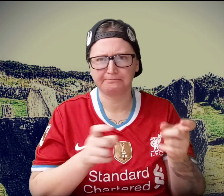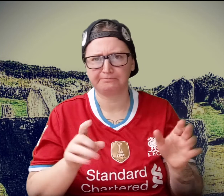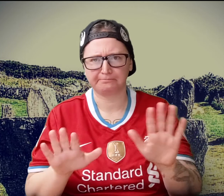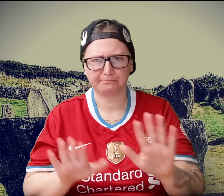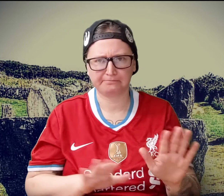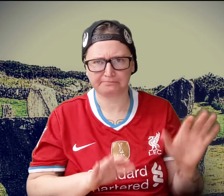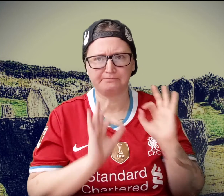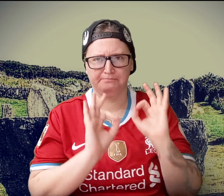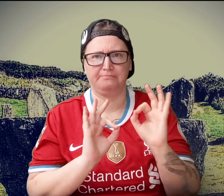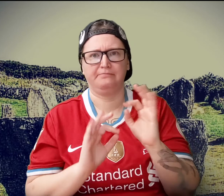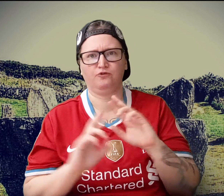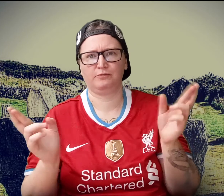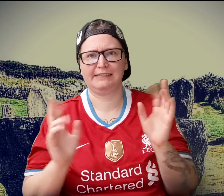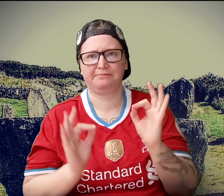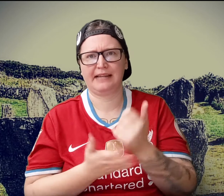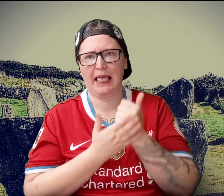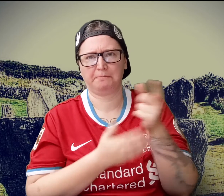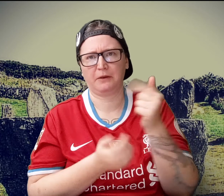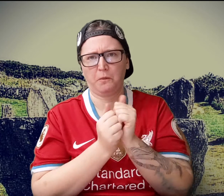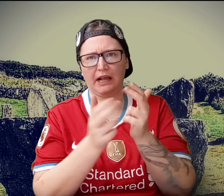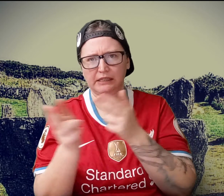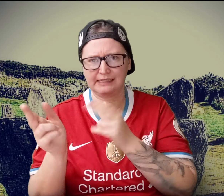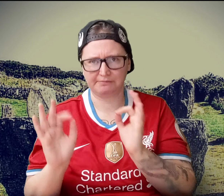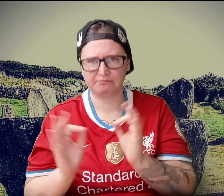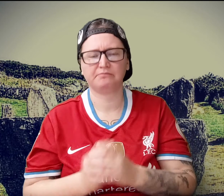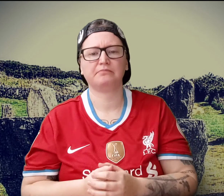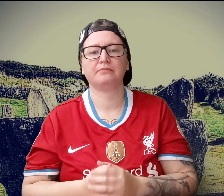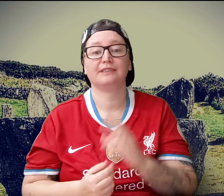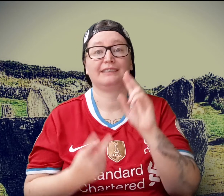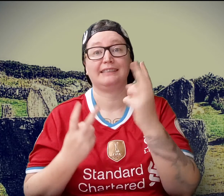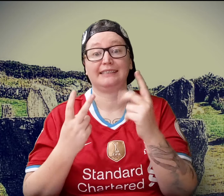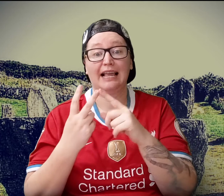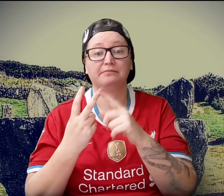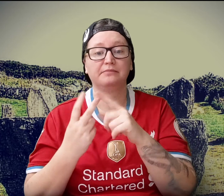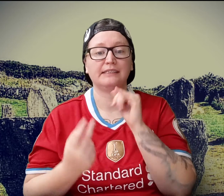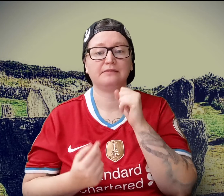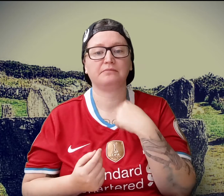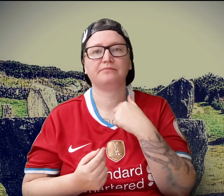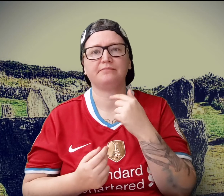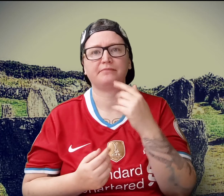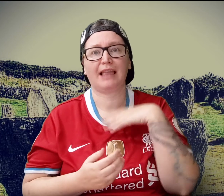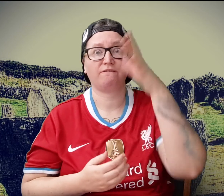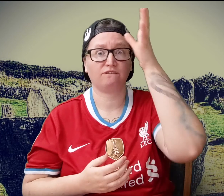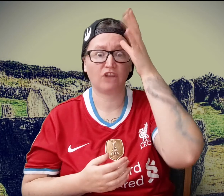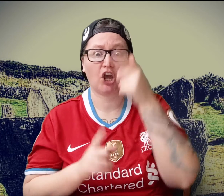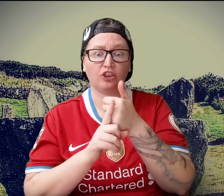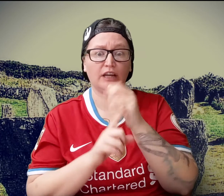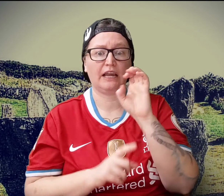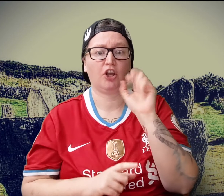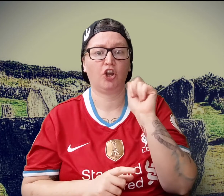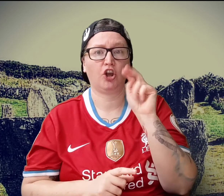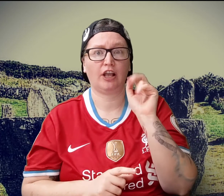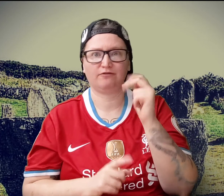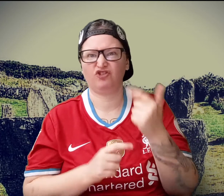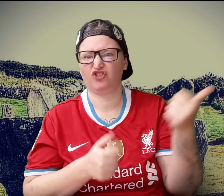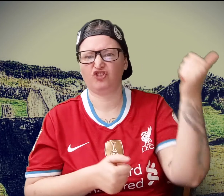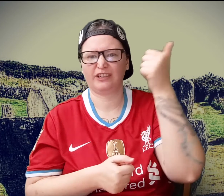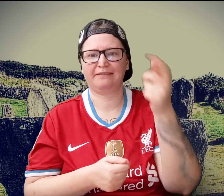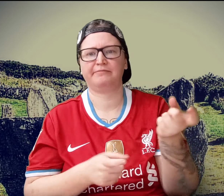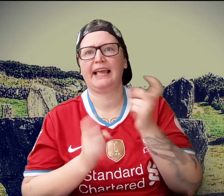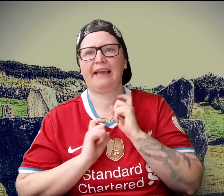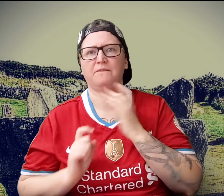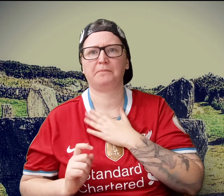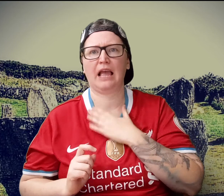helped to tame the wolf for hunting to prepare and help him the second is my father again is the